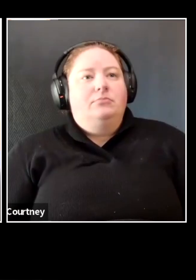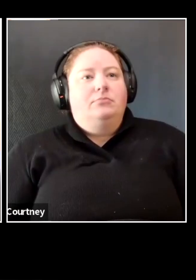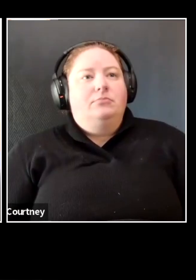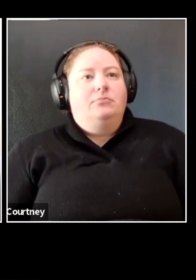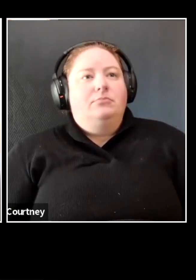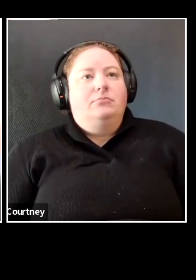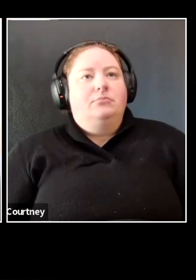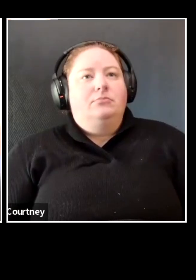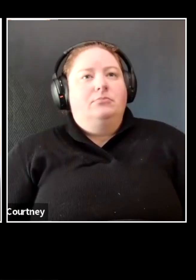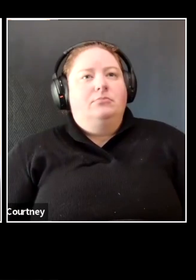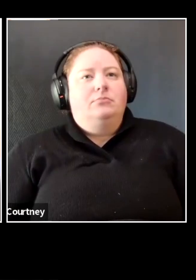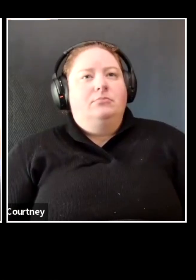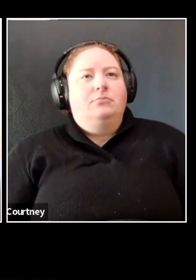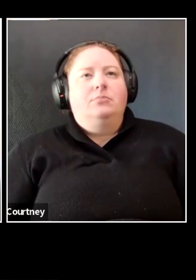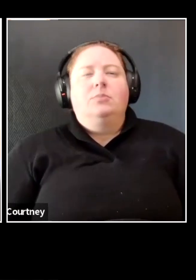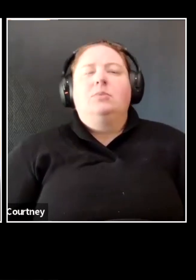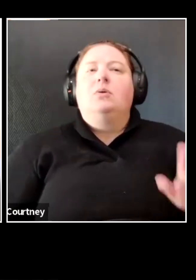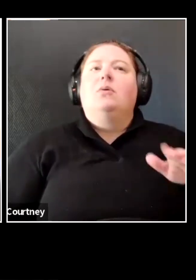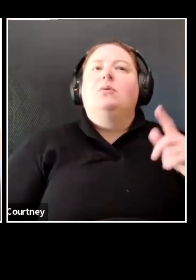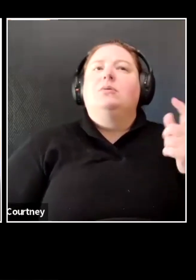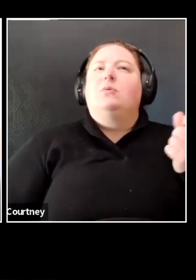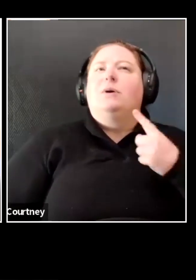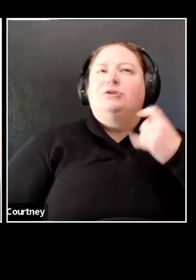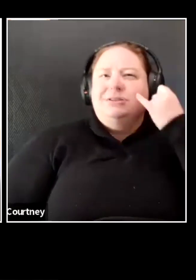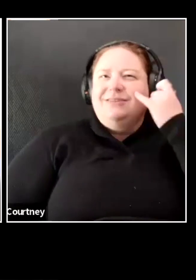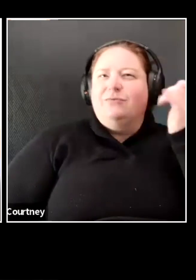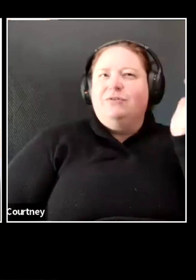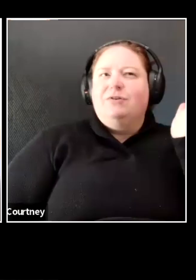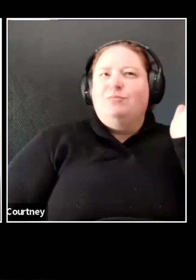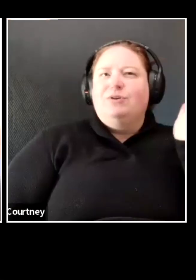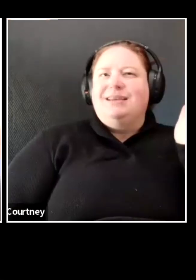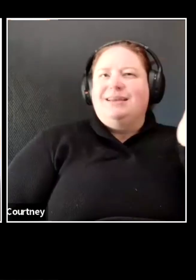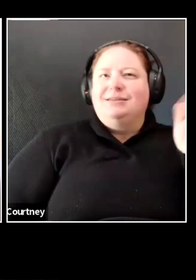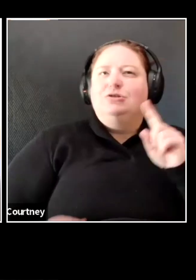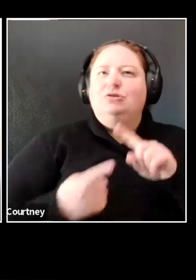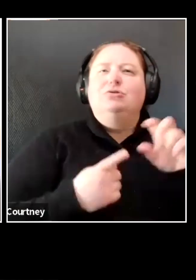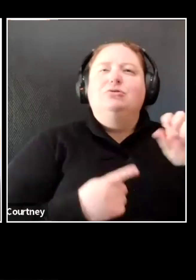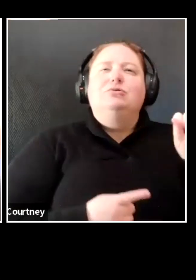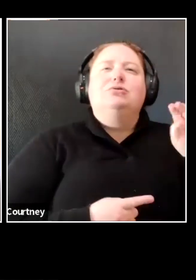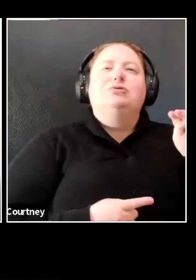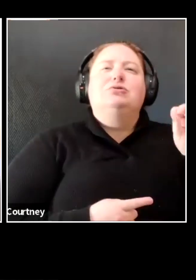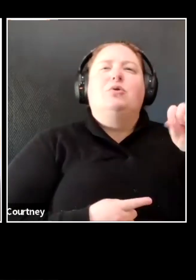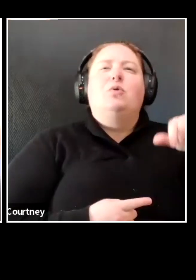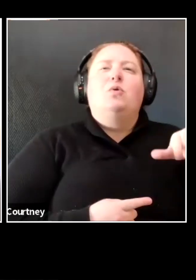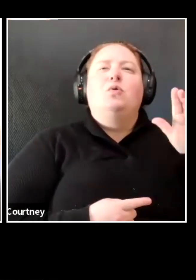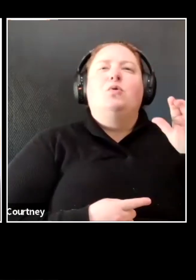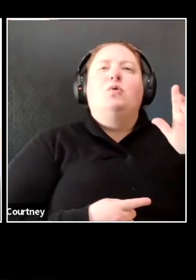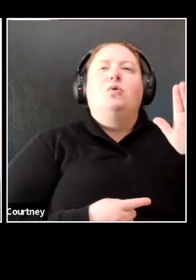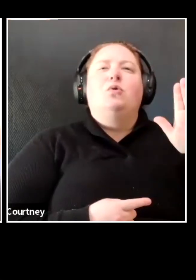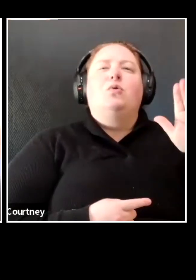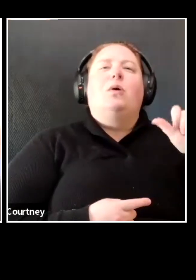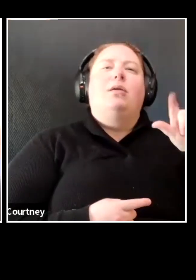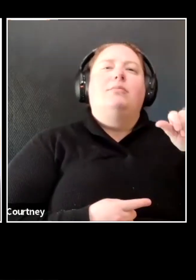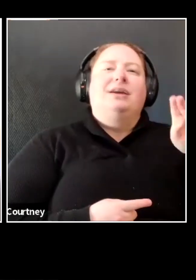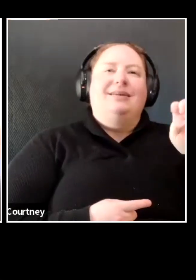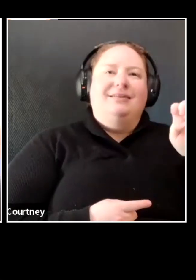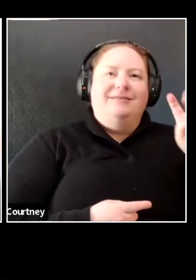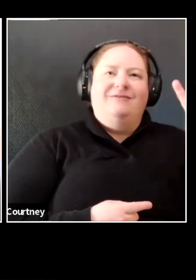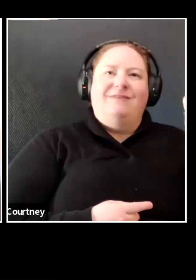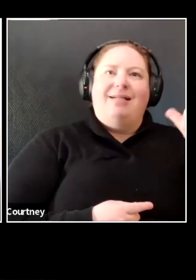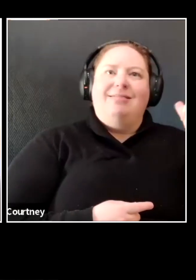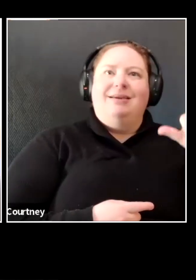Oh, the question was whether we've presented to Snoqualmie Valley um post the floods. But I gave